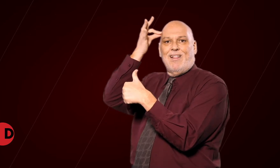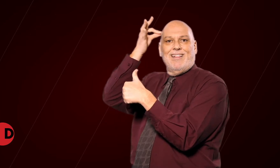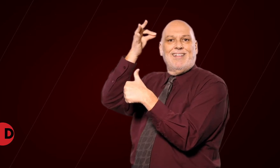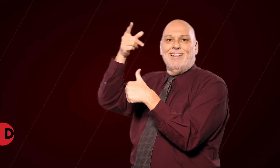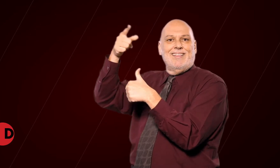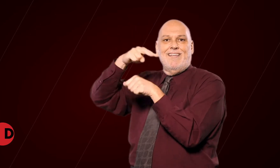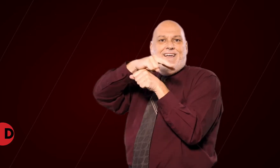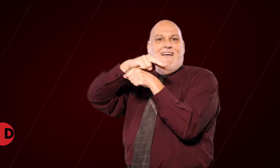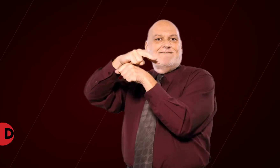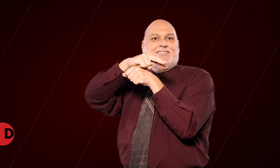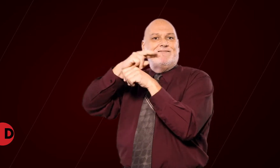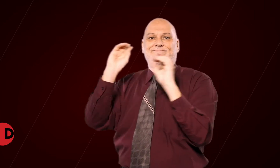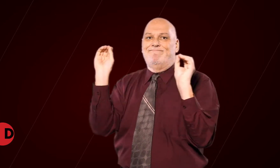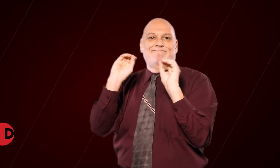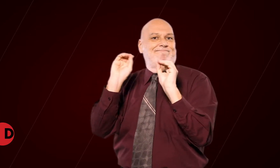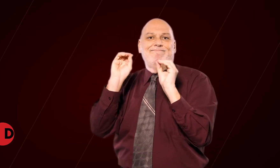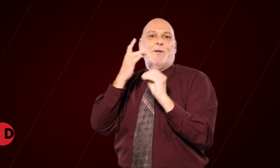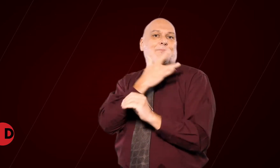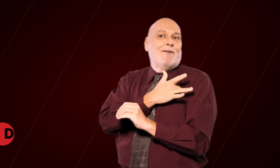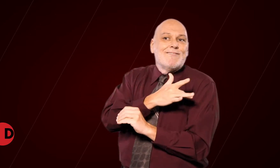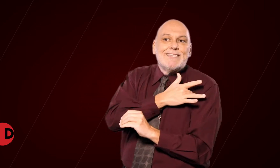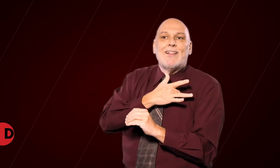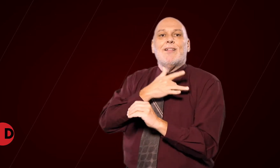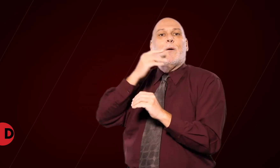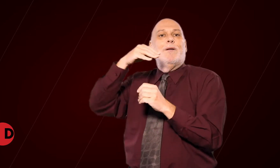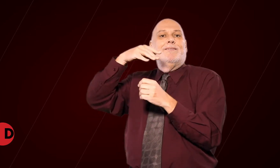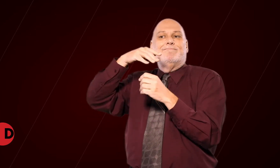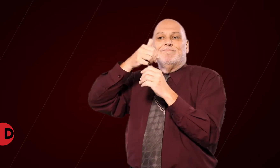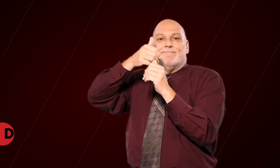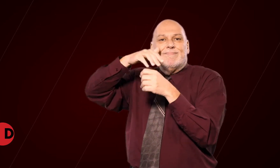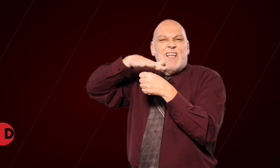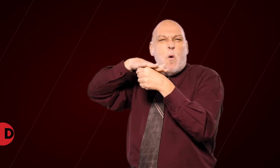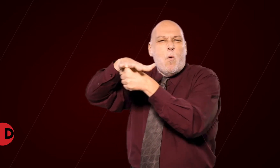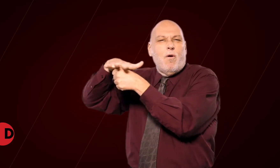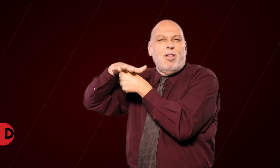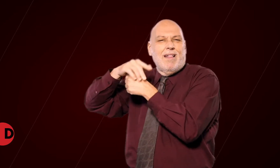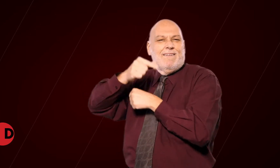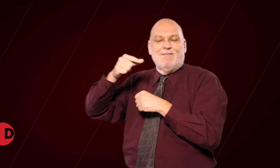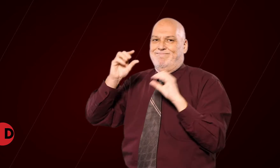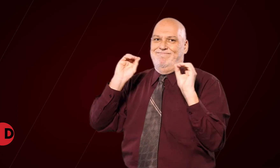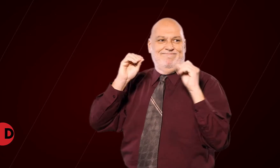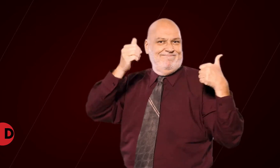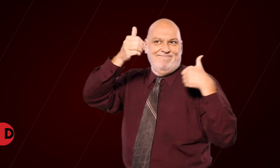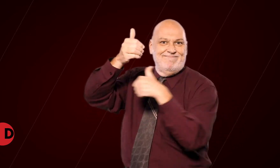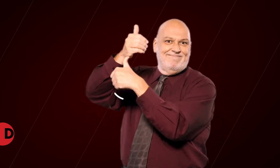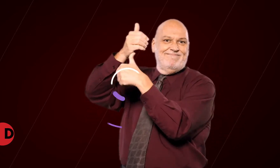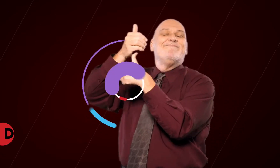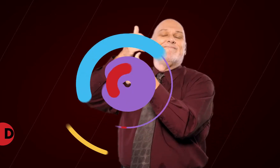regulation, provincial or municipal governments.